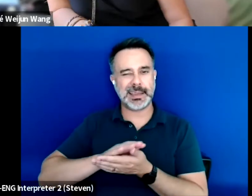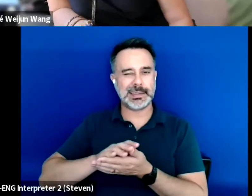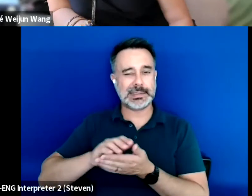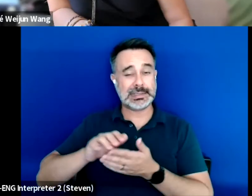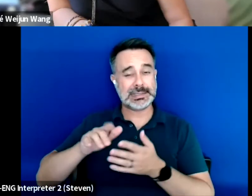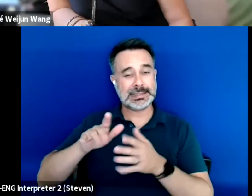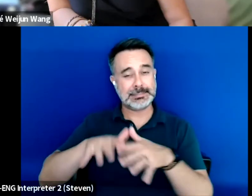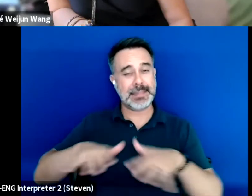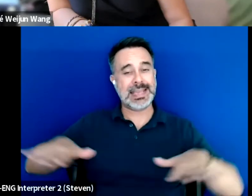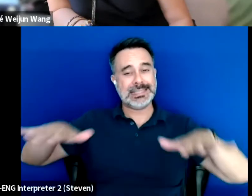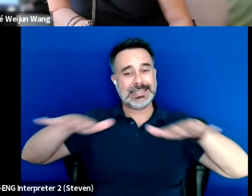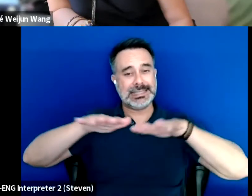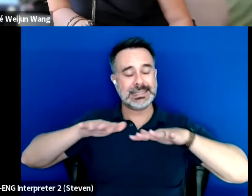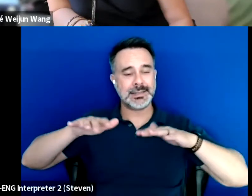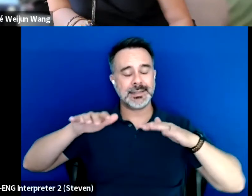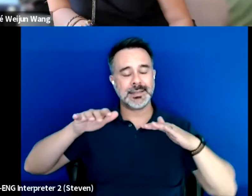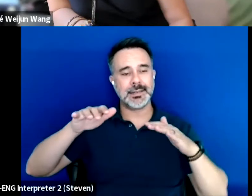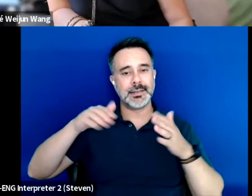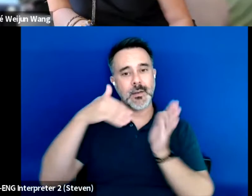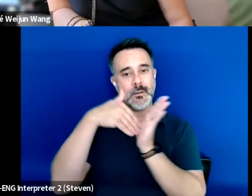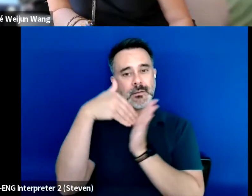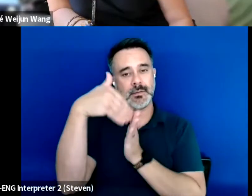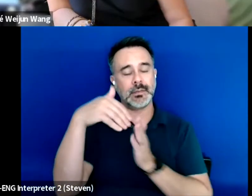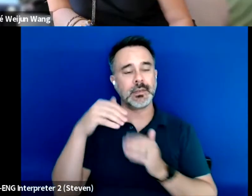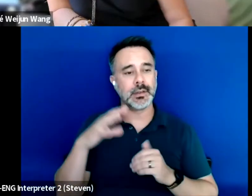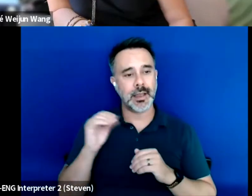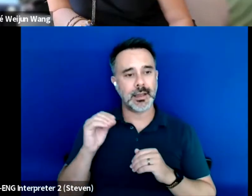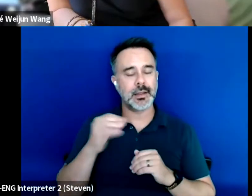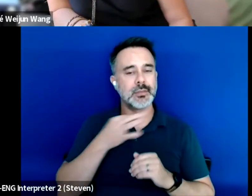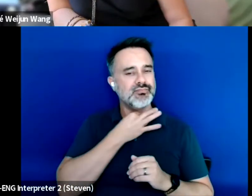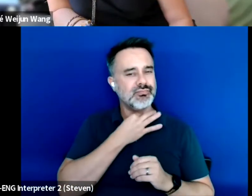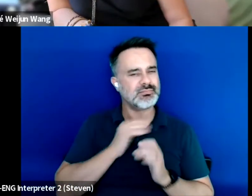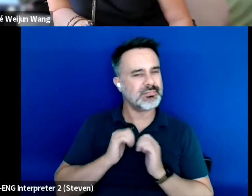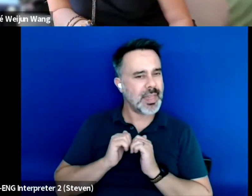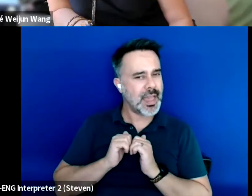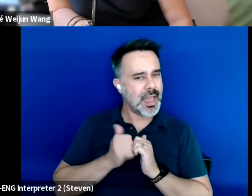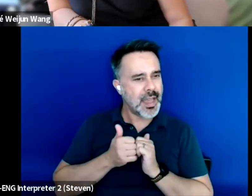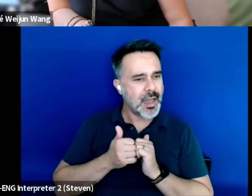I think that makes this book very un-clinical.